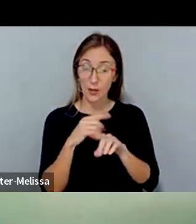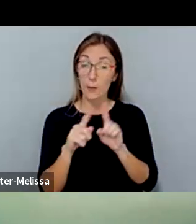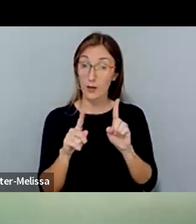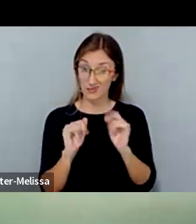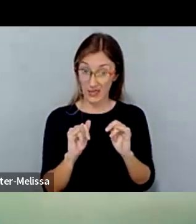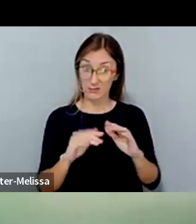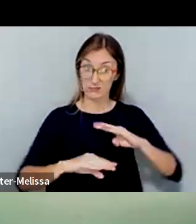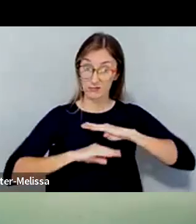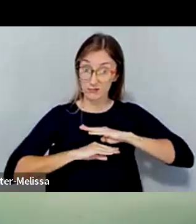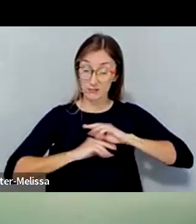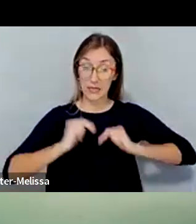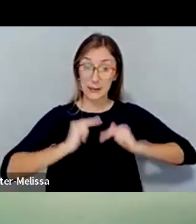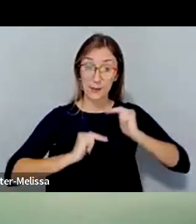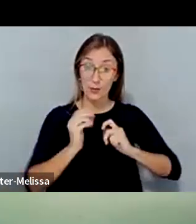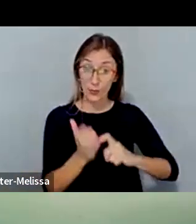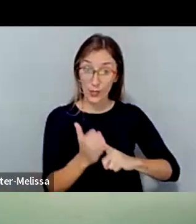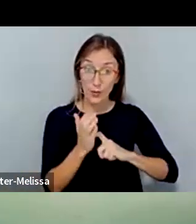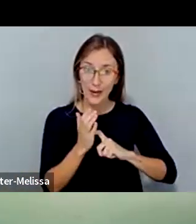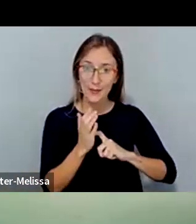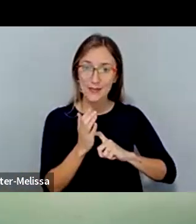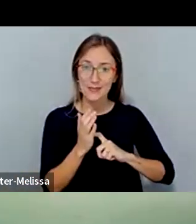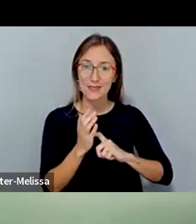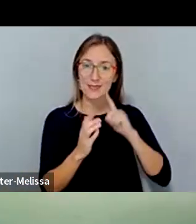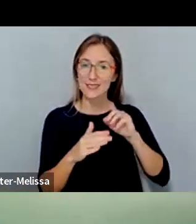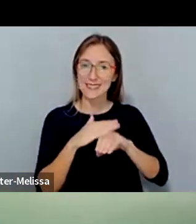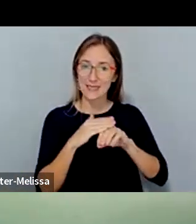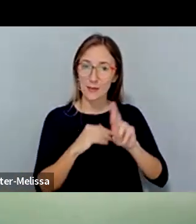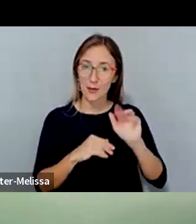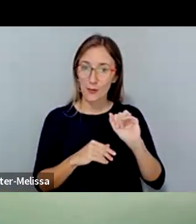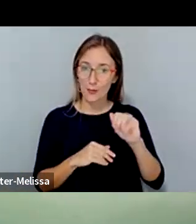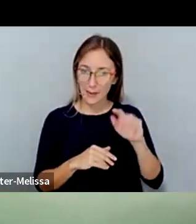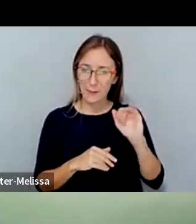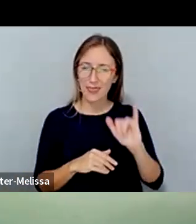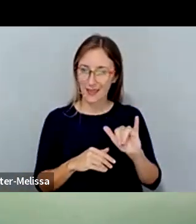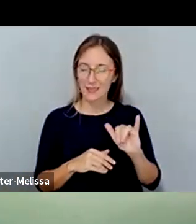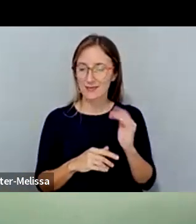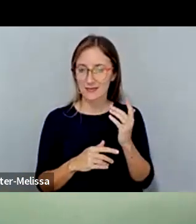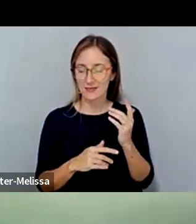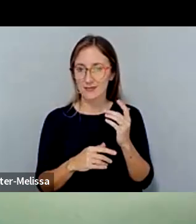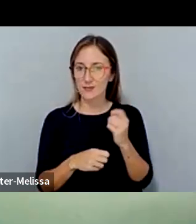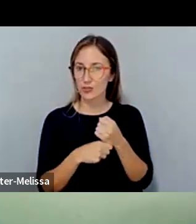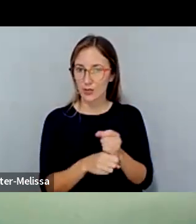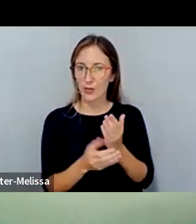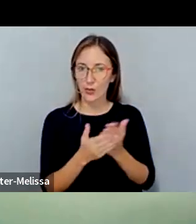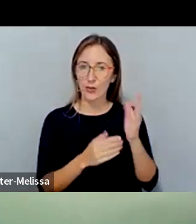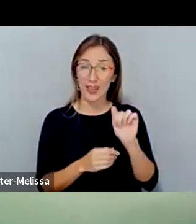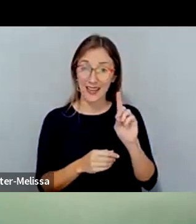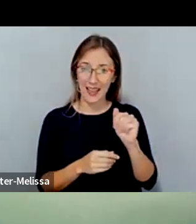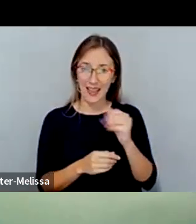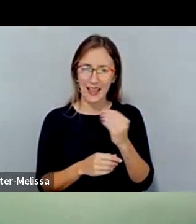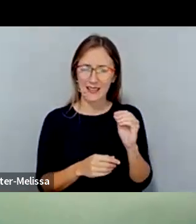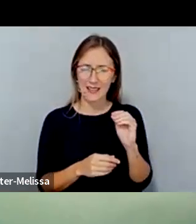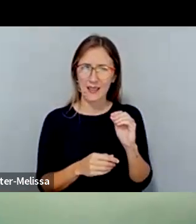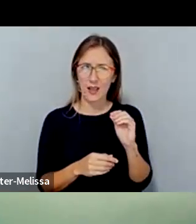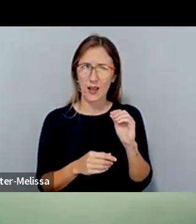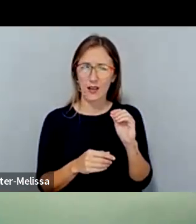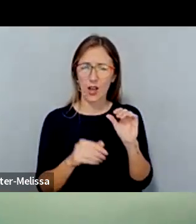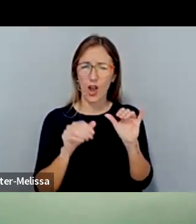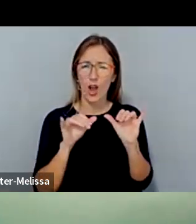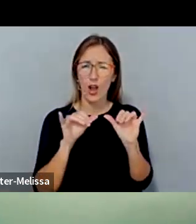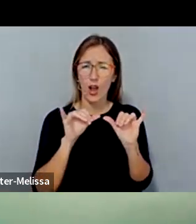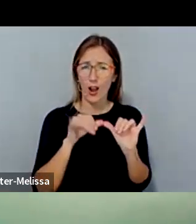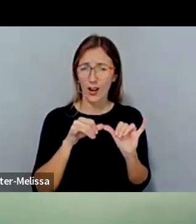: Folks are using the ramp as an accessible ramp, does it meet the